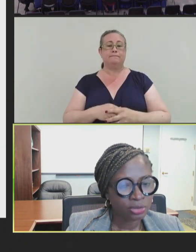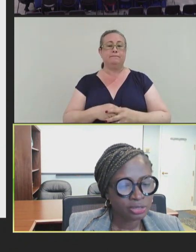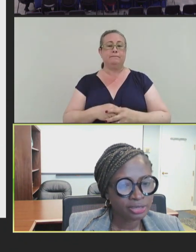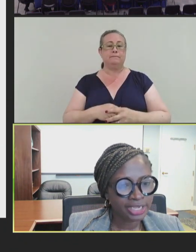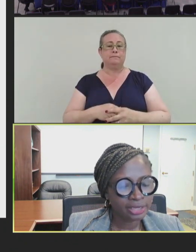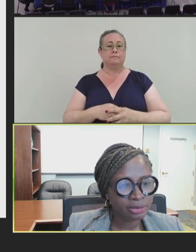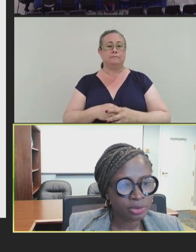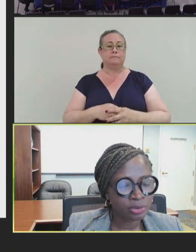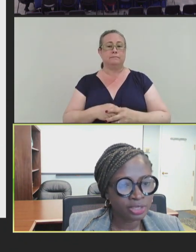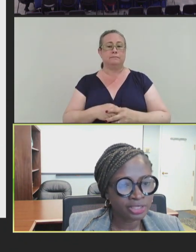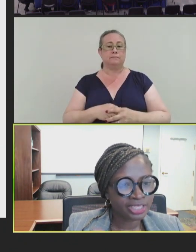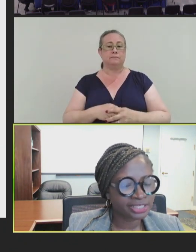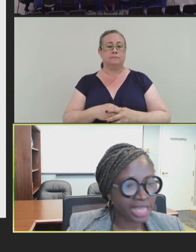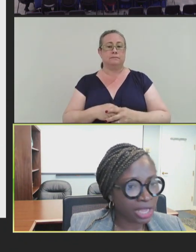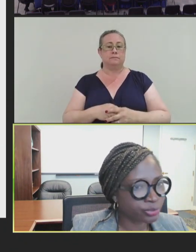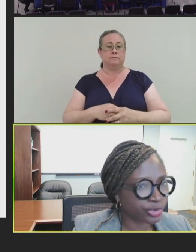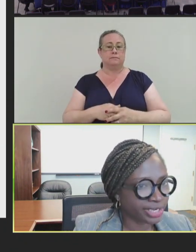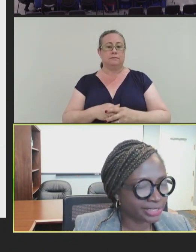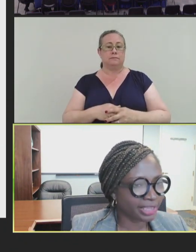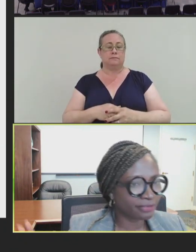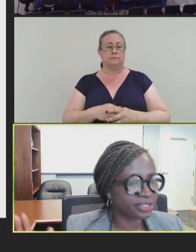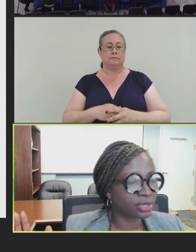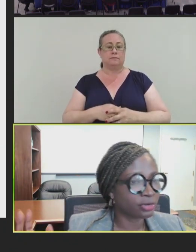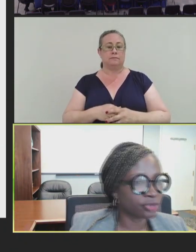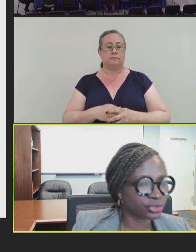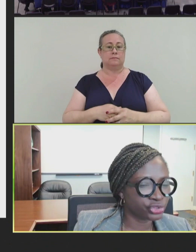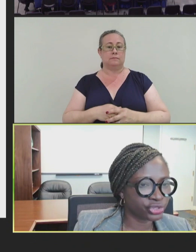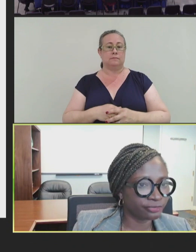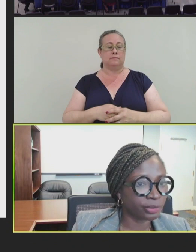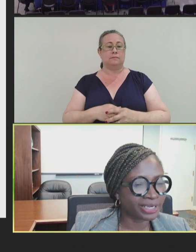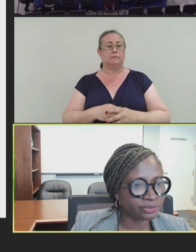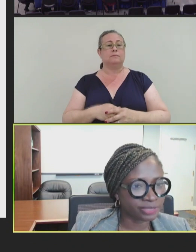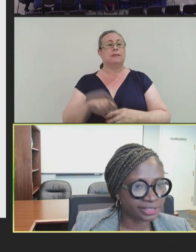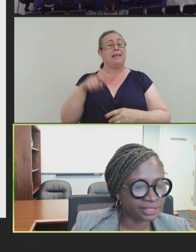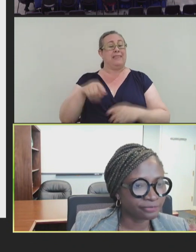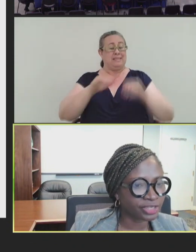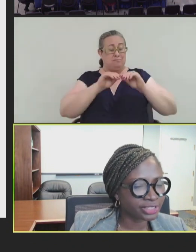Now, this outbreak gave us a lot of concern for many reasons. First,